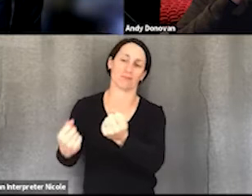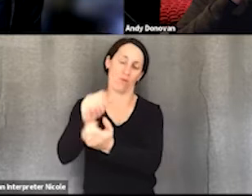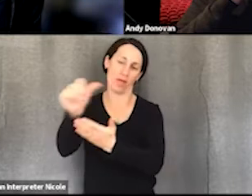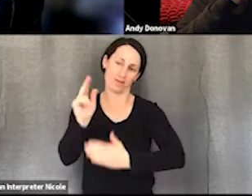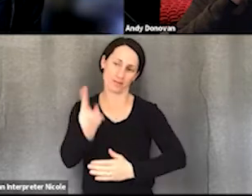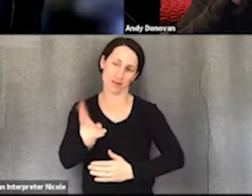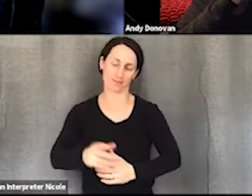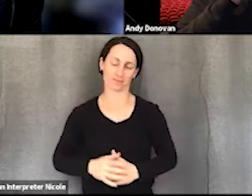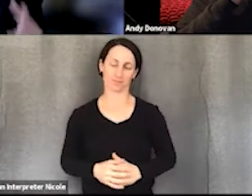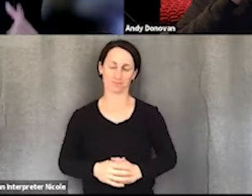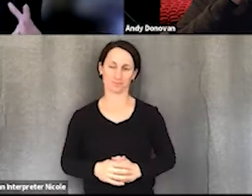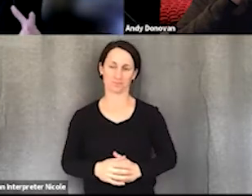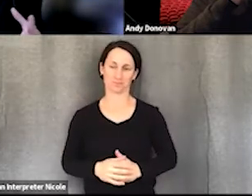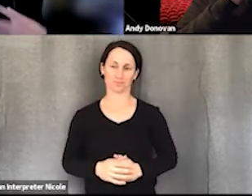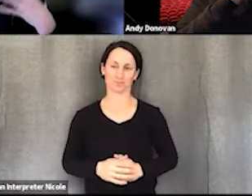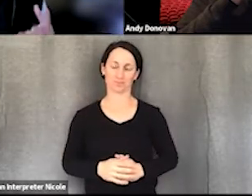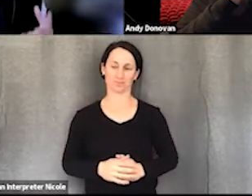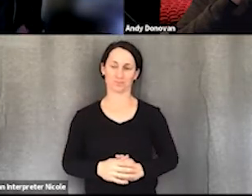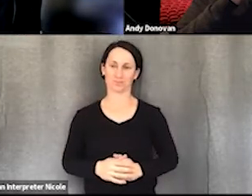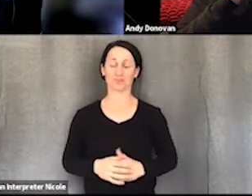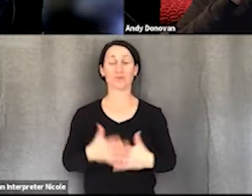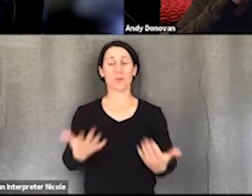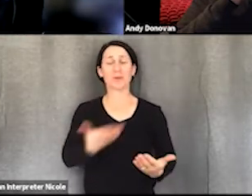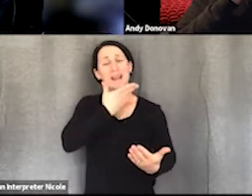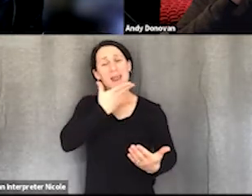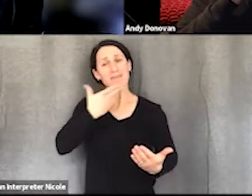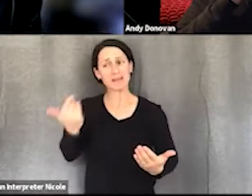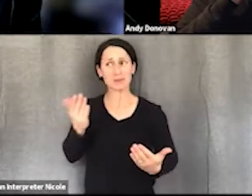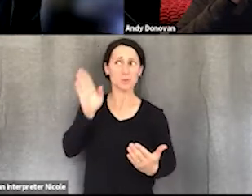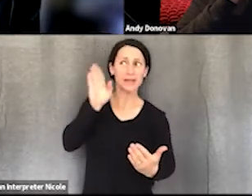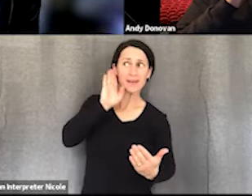warm in the empathy that audiences feel for our situations.